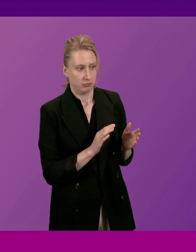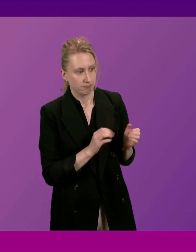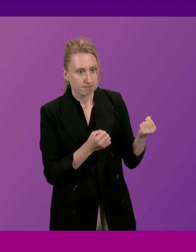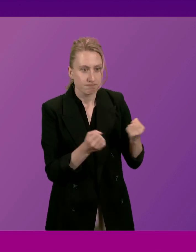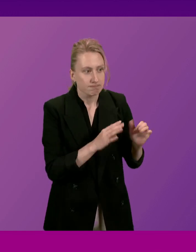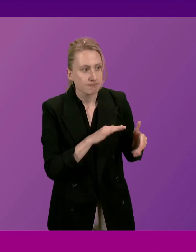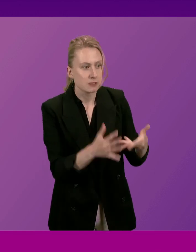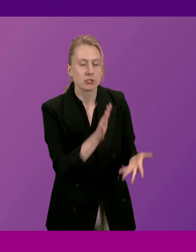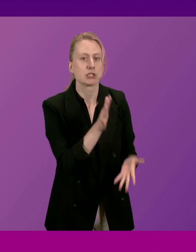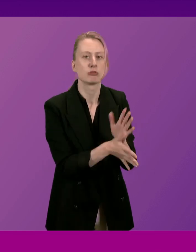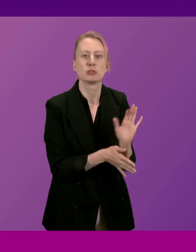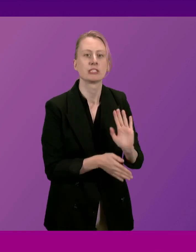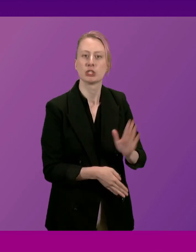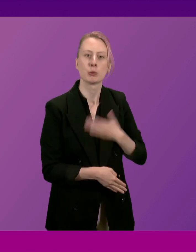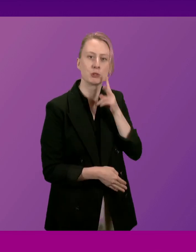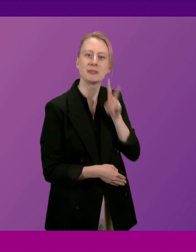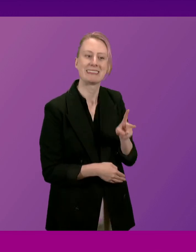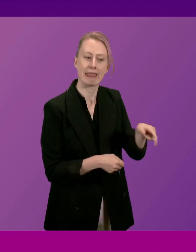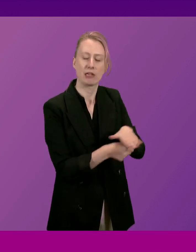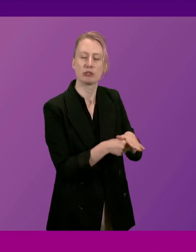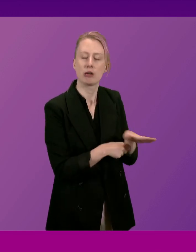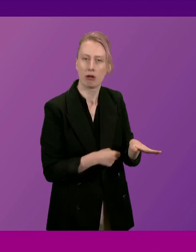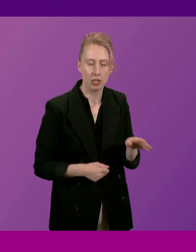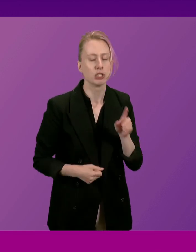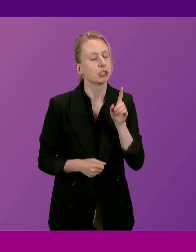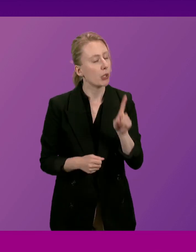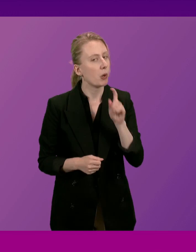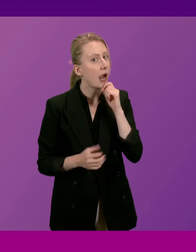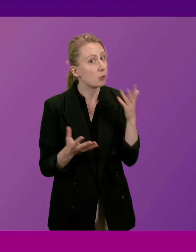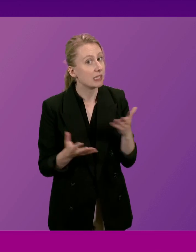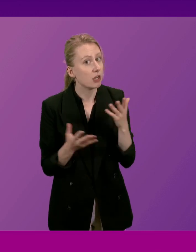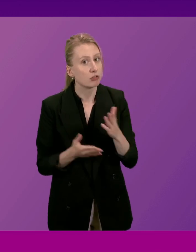transport services, including bus services, in the area. I encourage all parties to